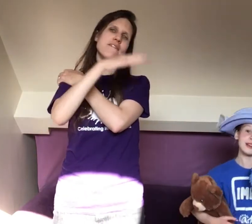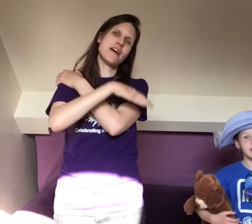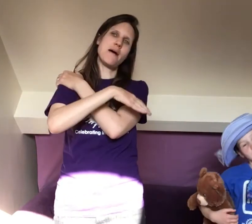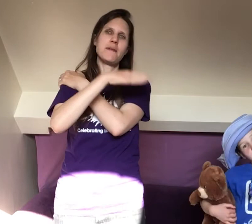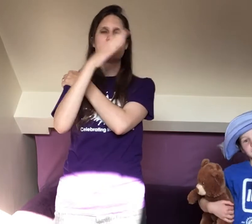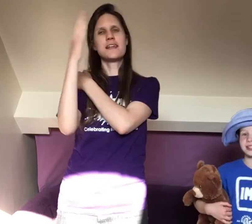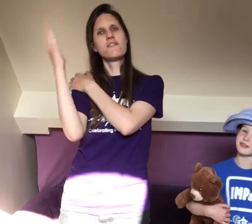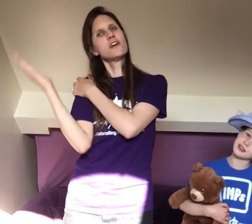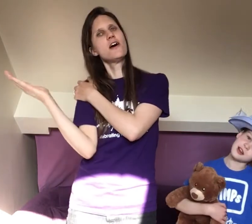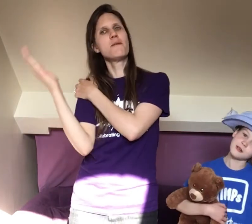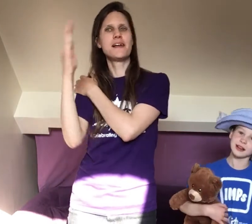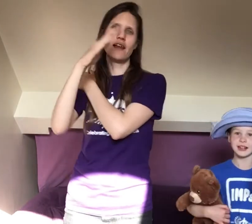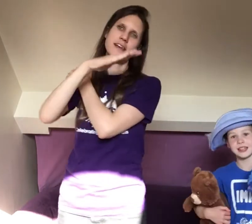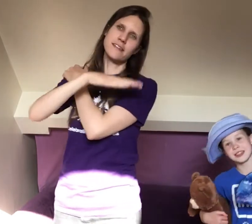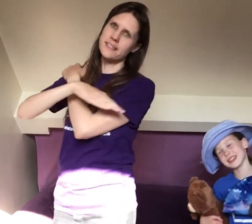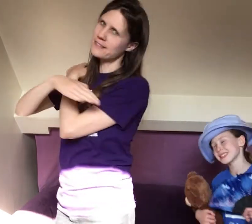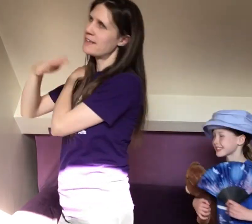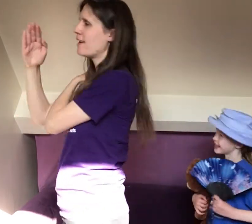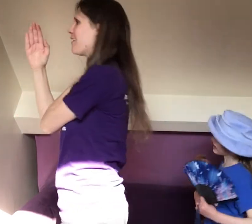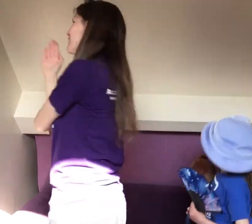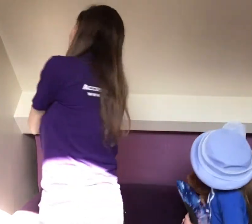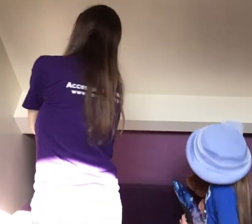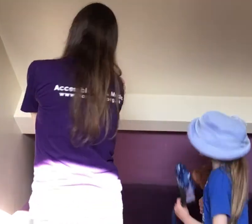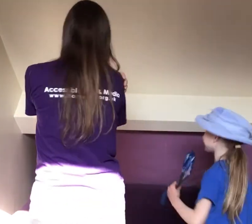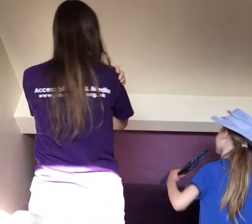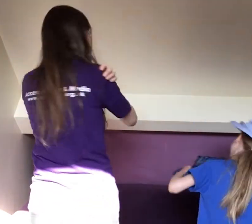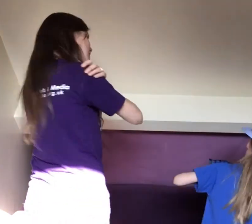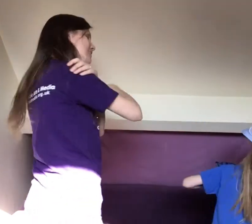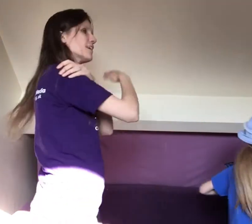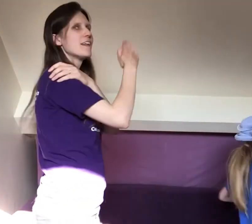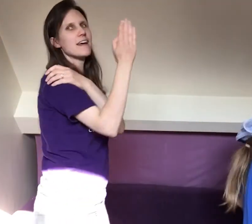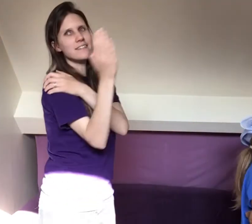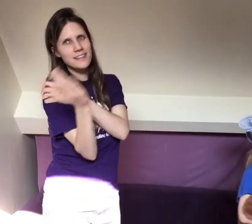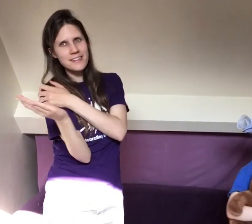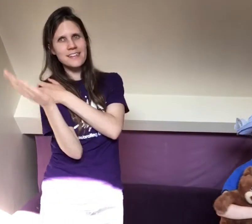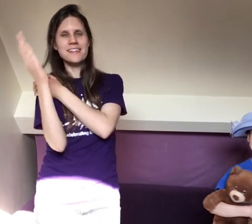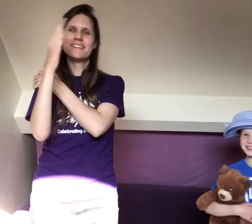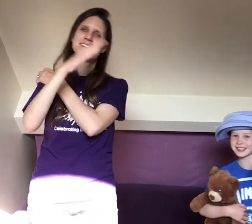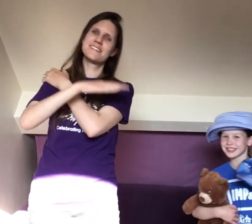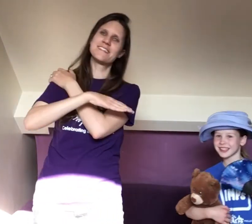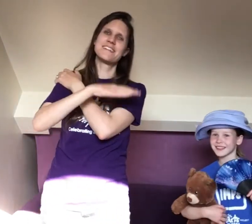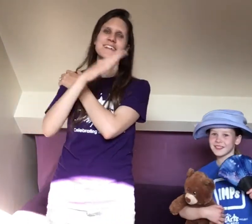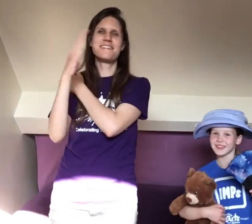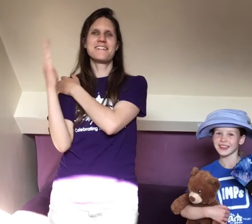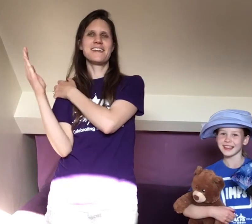when I found myself going like this, like this, like this, like this.